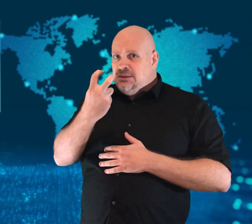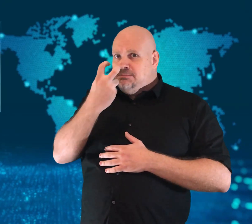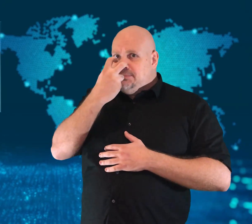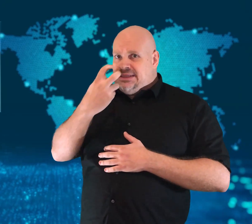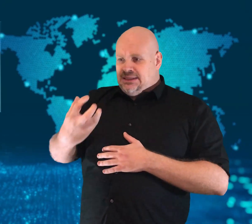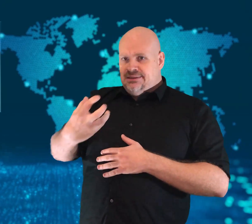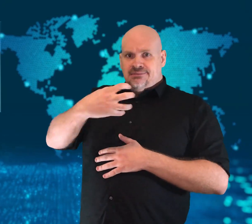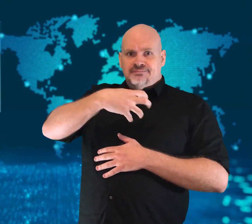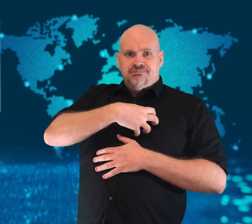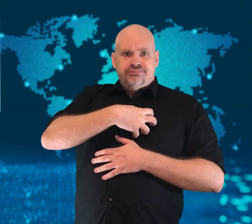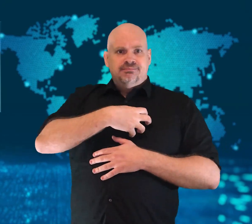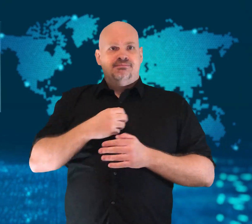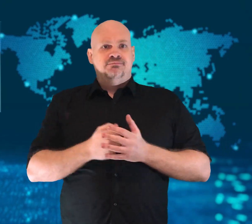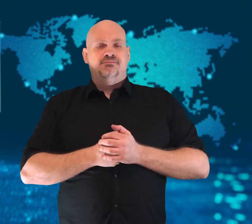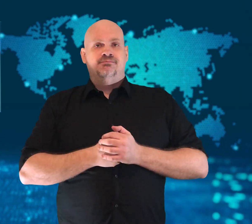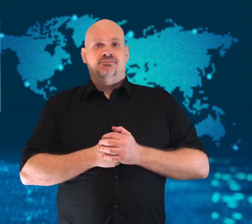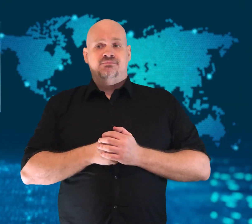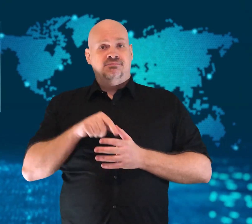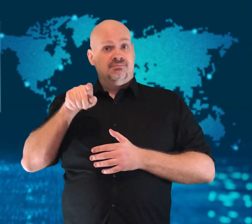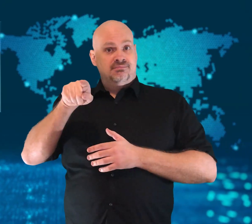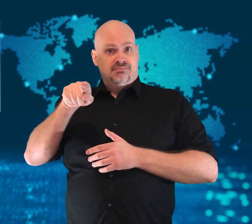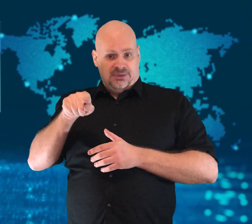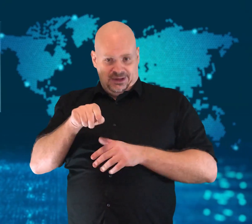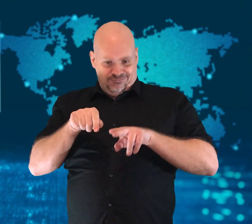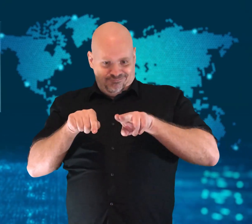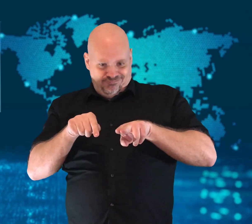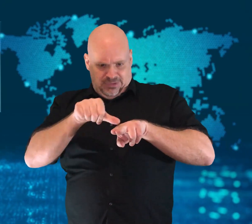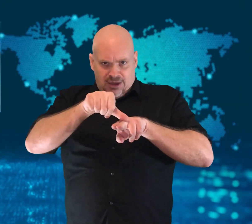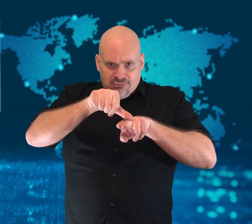a pig heart transplant.